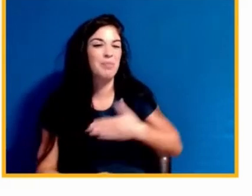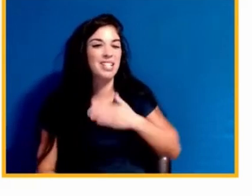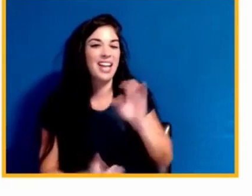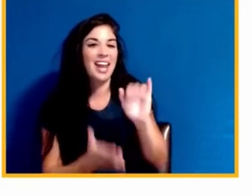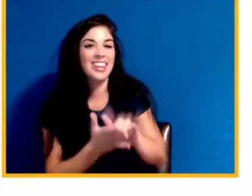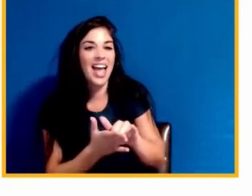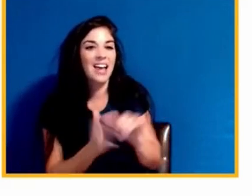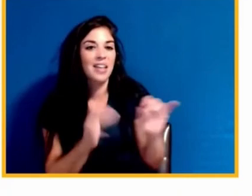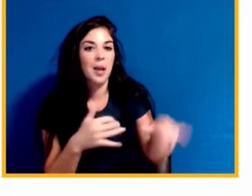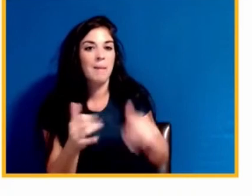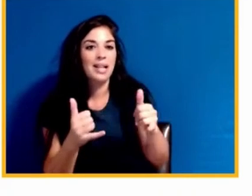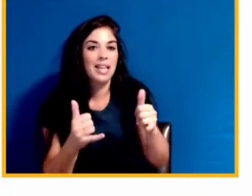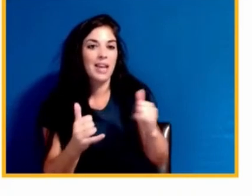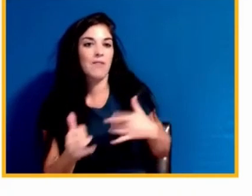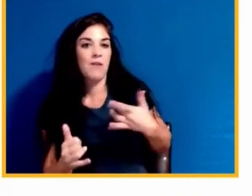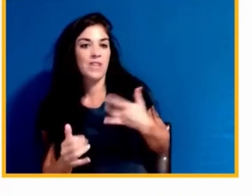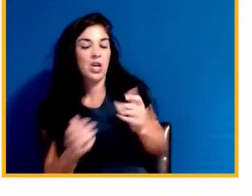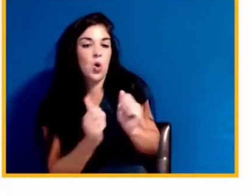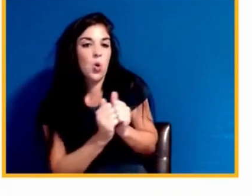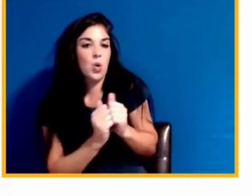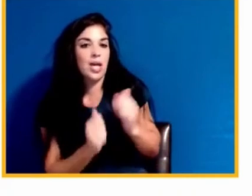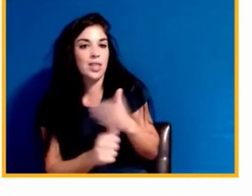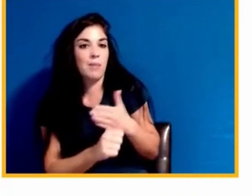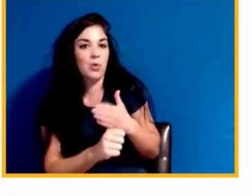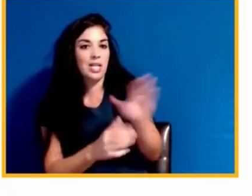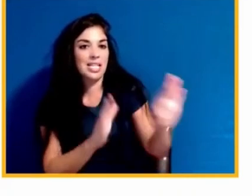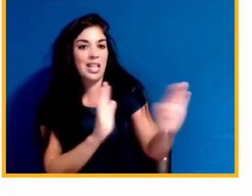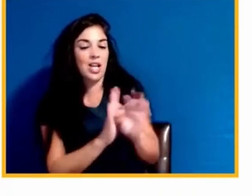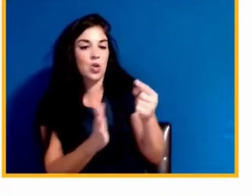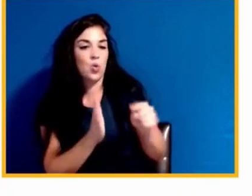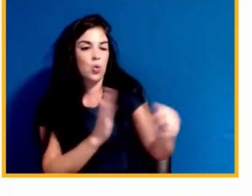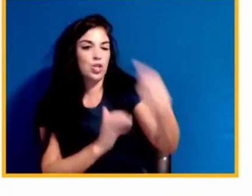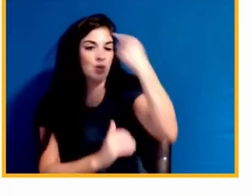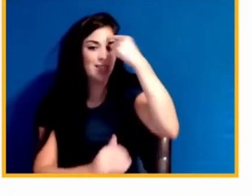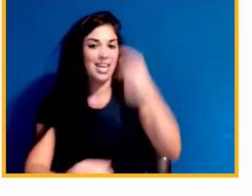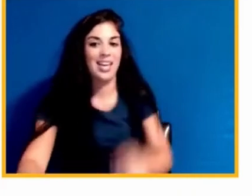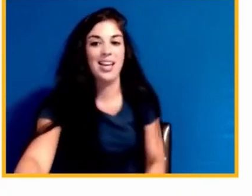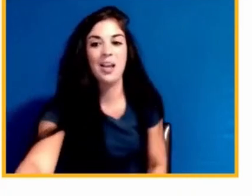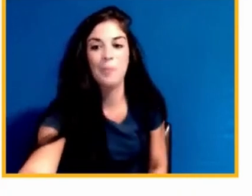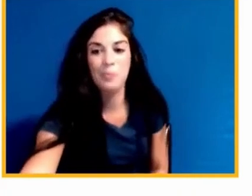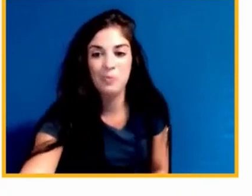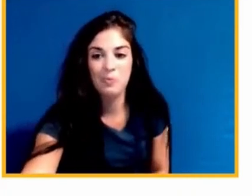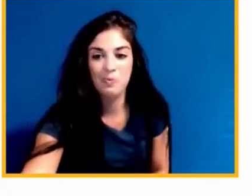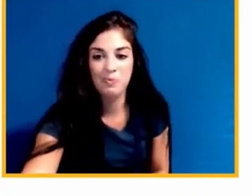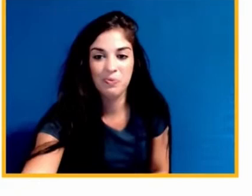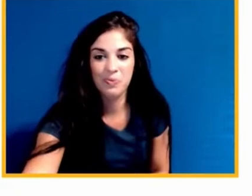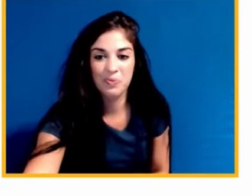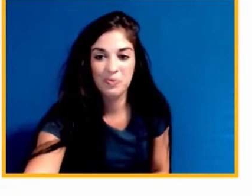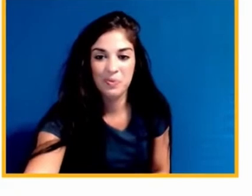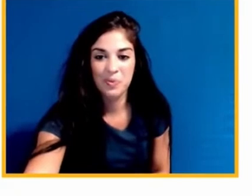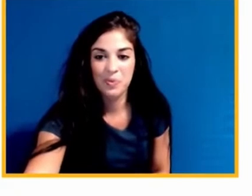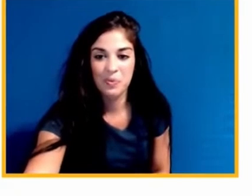with music selection so Beta, what did we think of Lemon's performance? [Beta] Well I mean aside from you stealing the first comment out of my